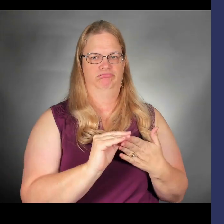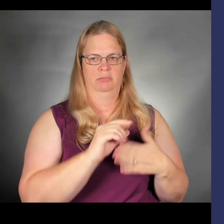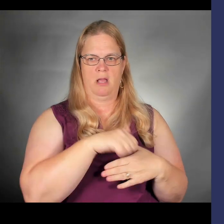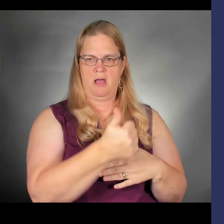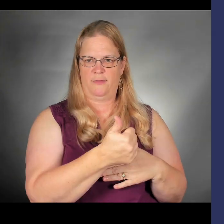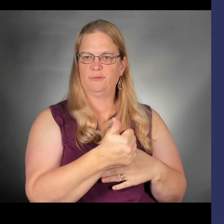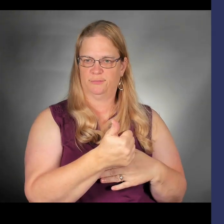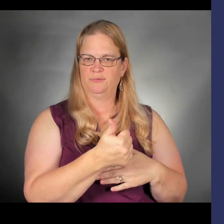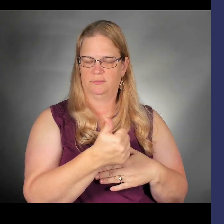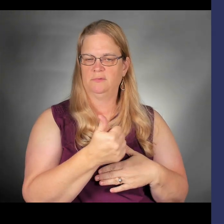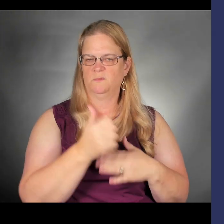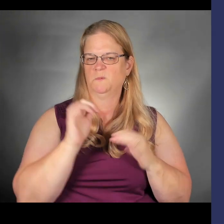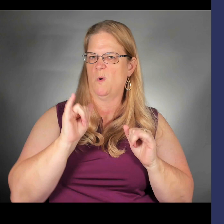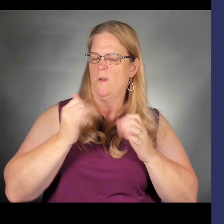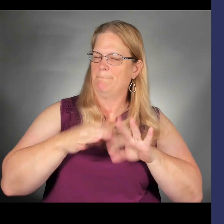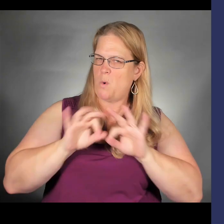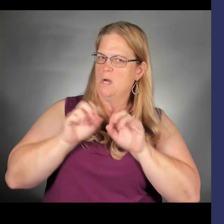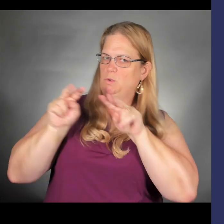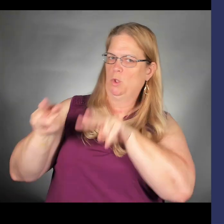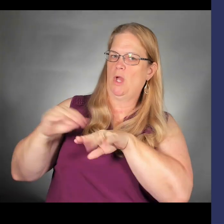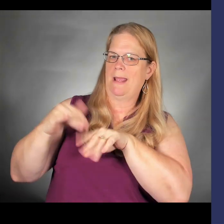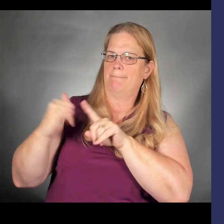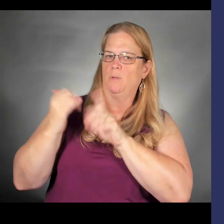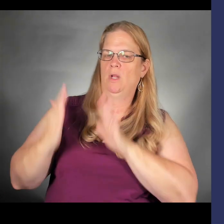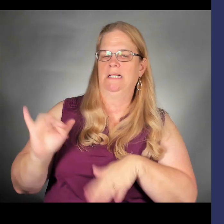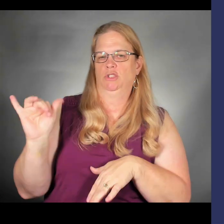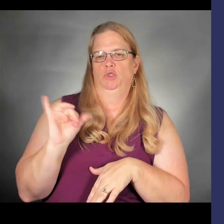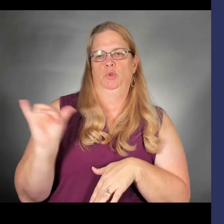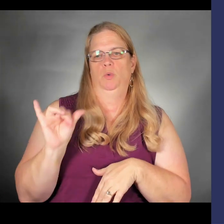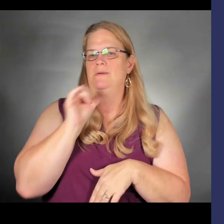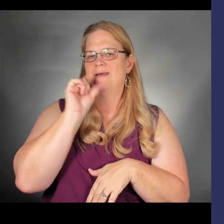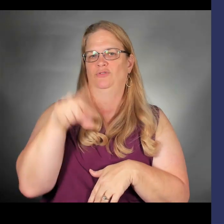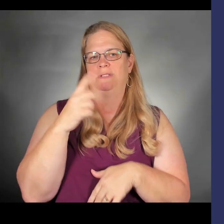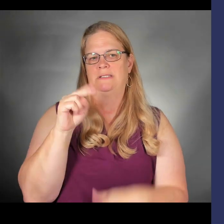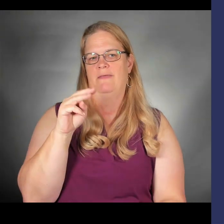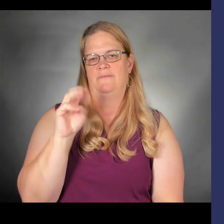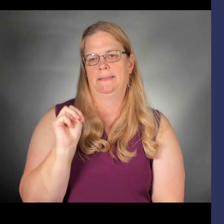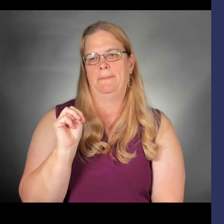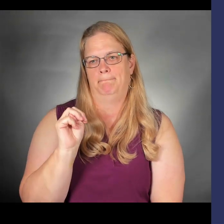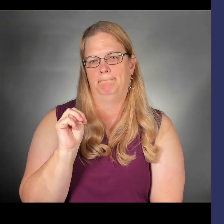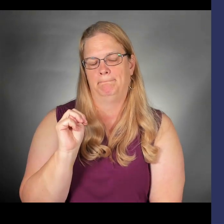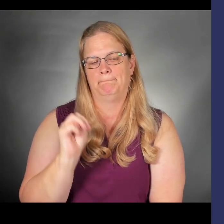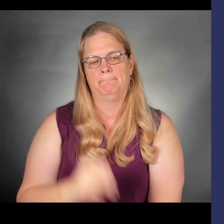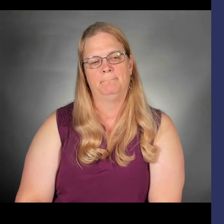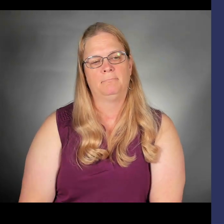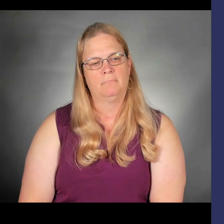So the factors going on their lives that lead them to bullying others are factors for them.